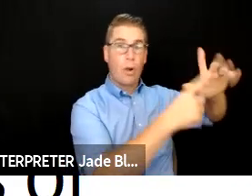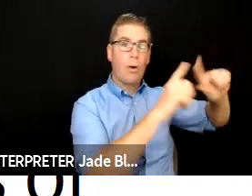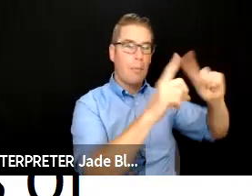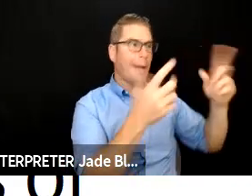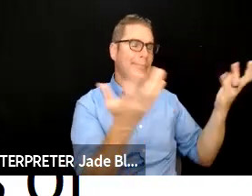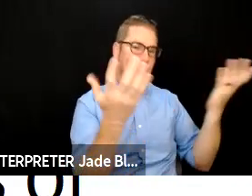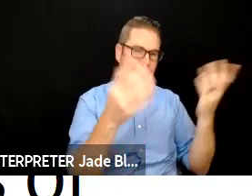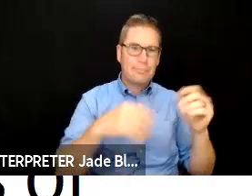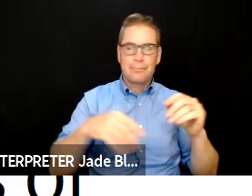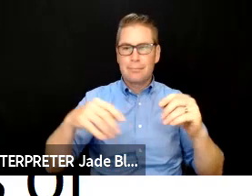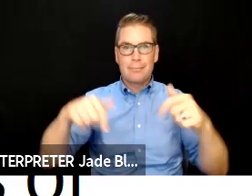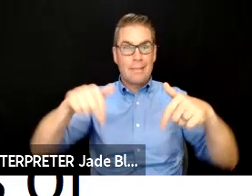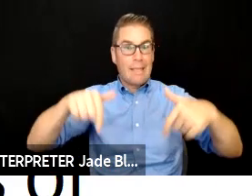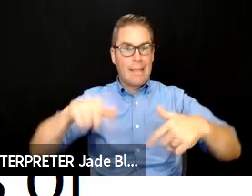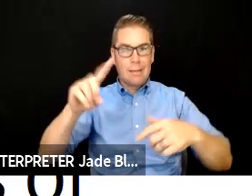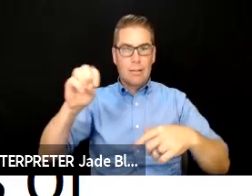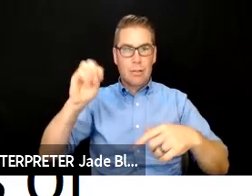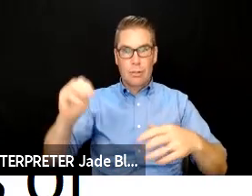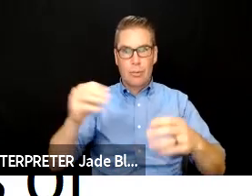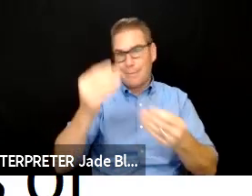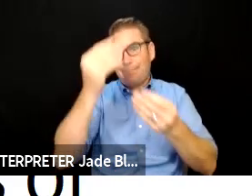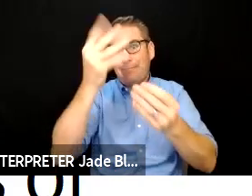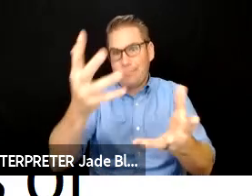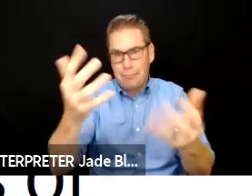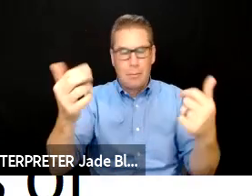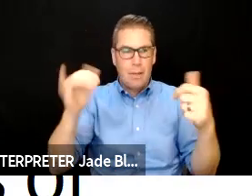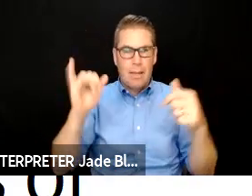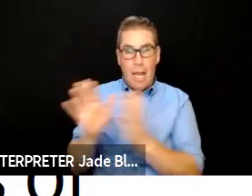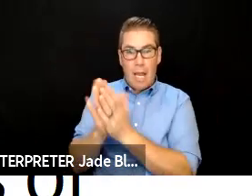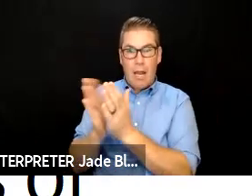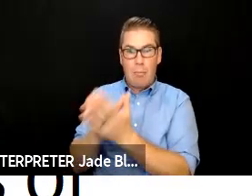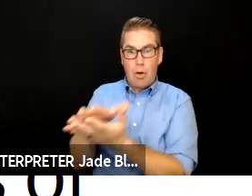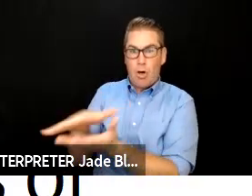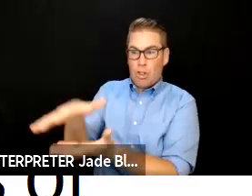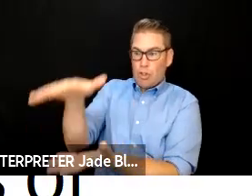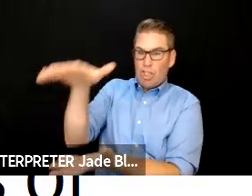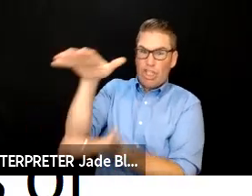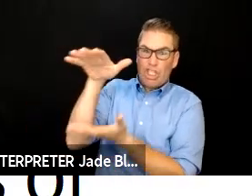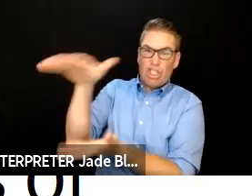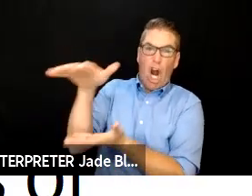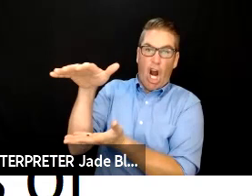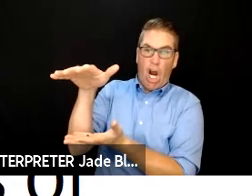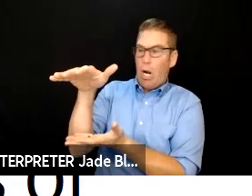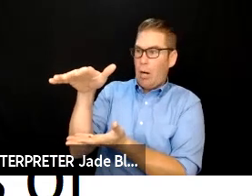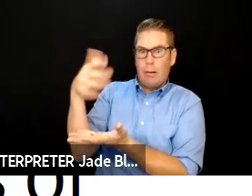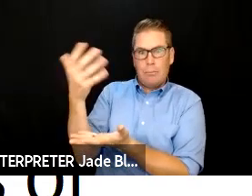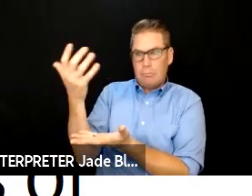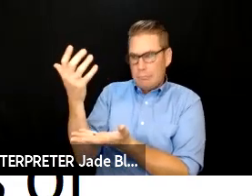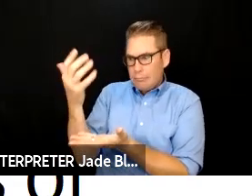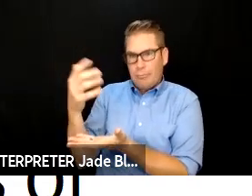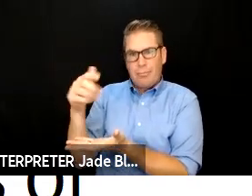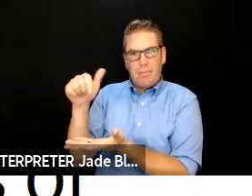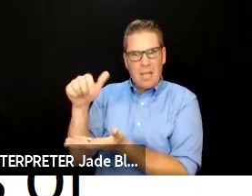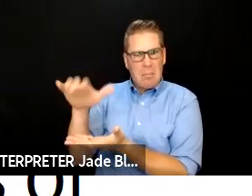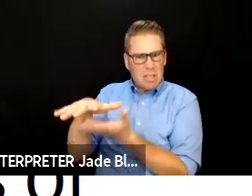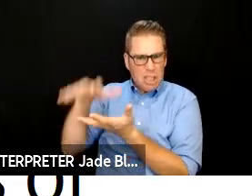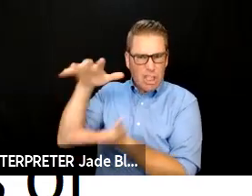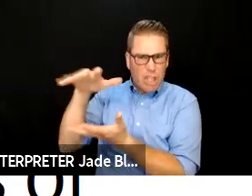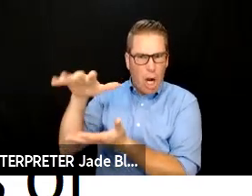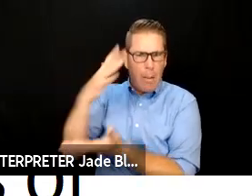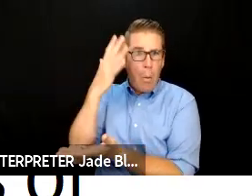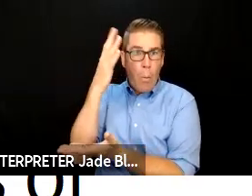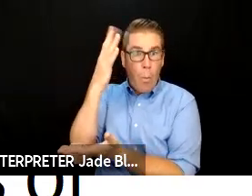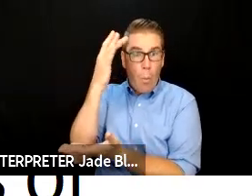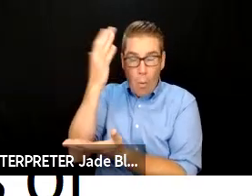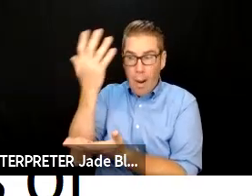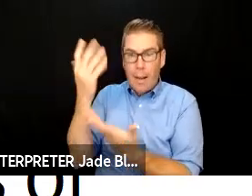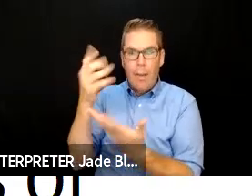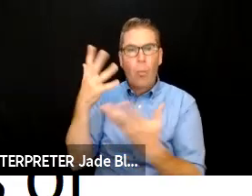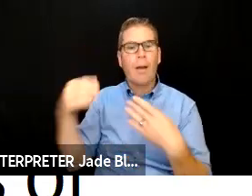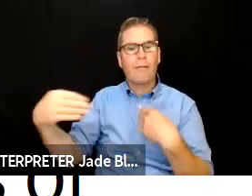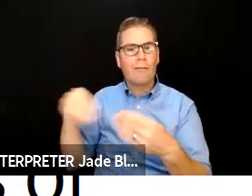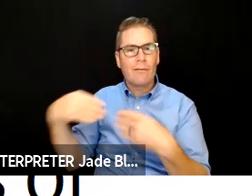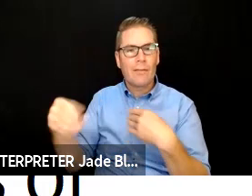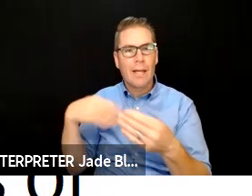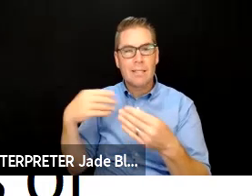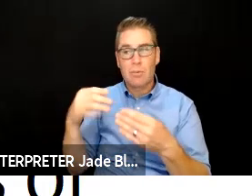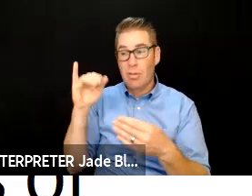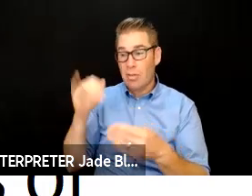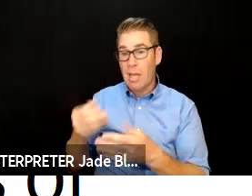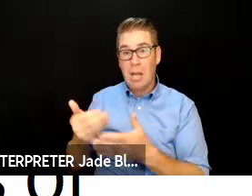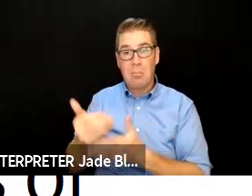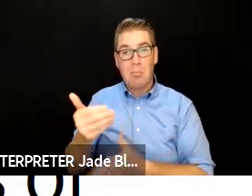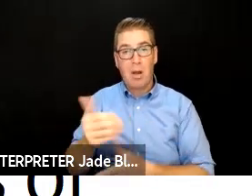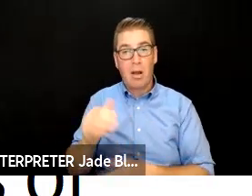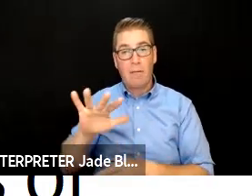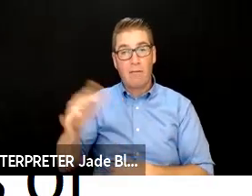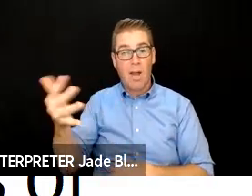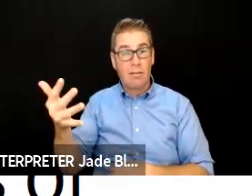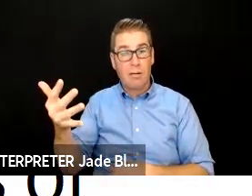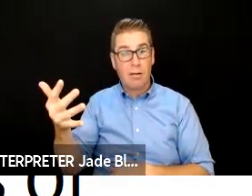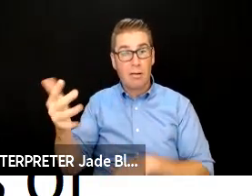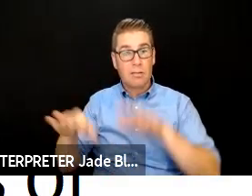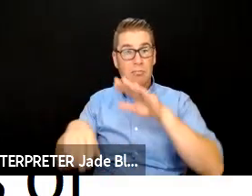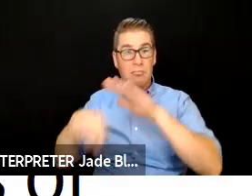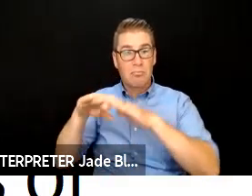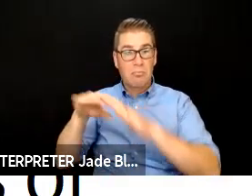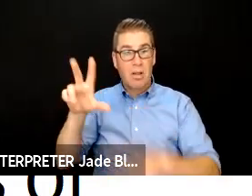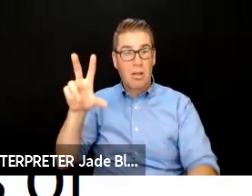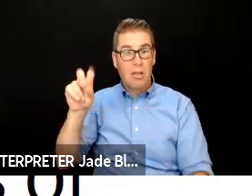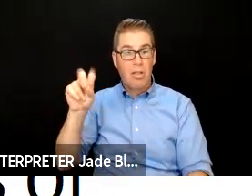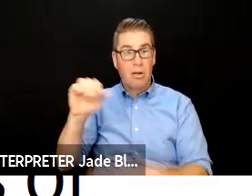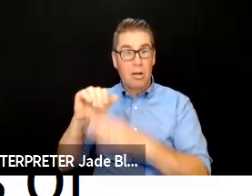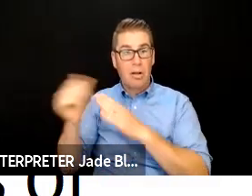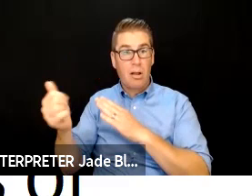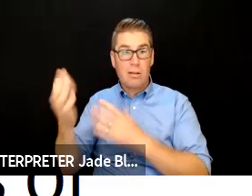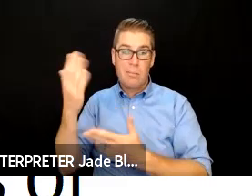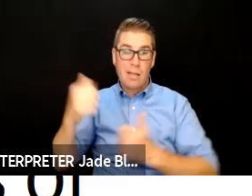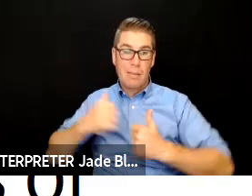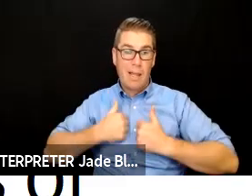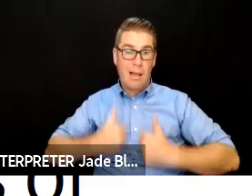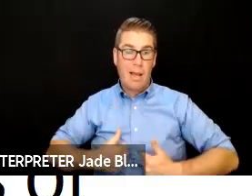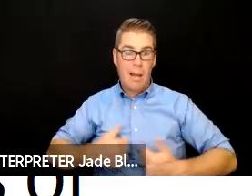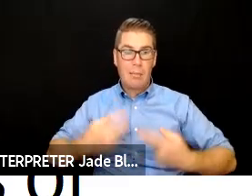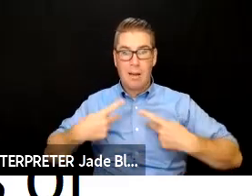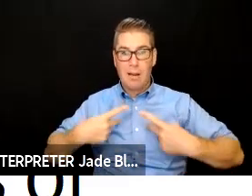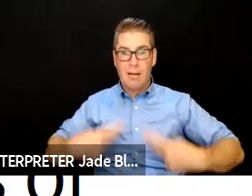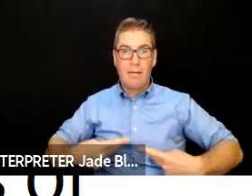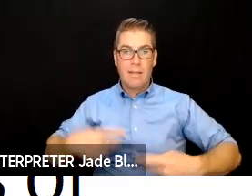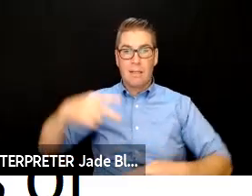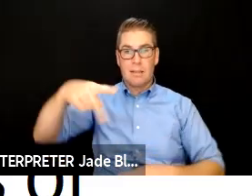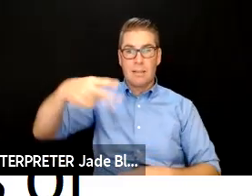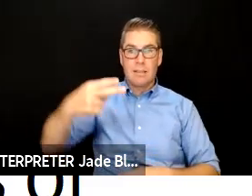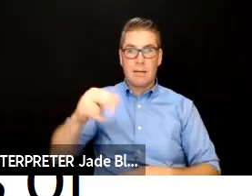Sally Potter: And the reason that they're so big, is because they really want to make them flexible for anyone these textbooks can range in price anywhere from $5 to maybe up to 34, you know, like an anatomy book or physics book and it's just a huge, huge book.